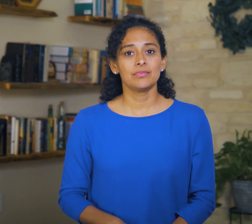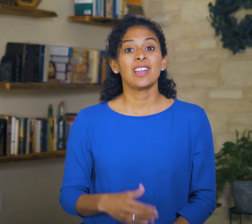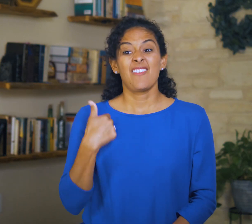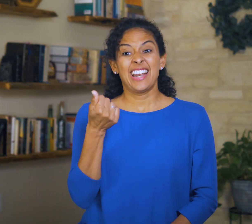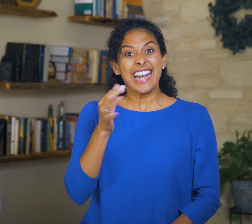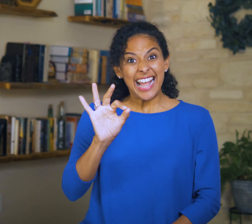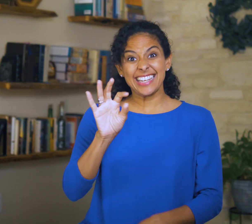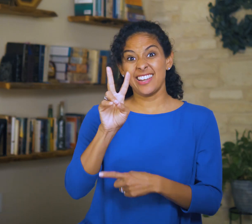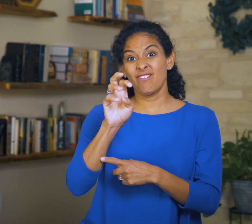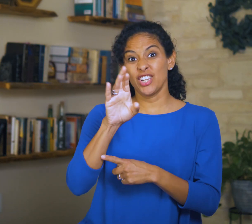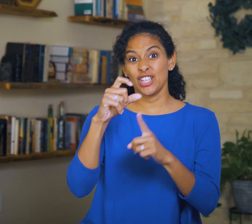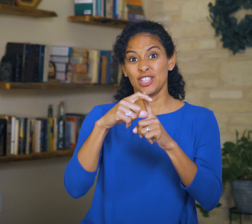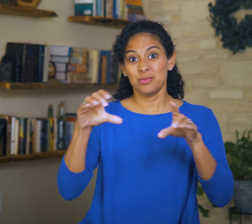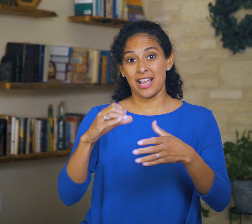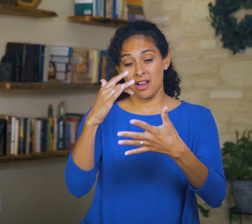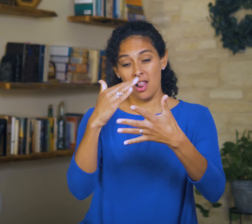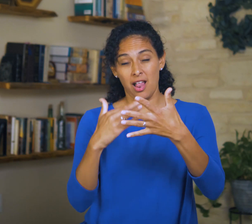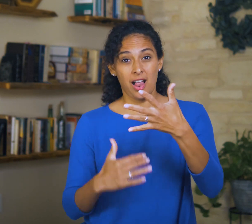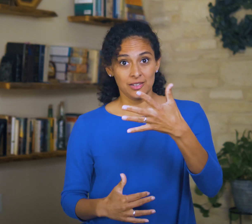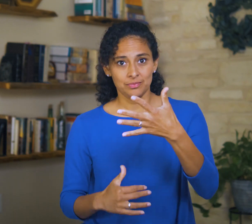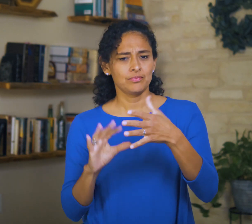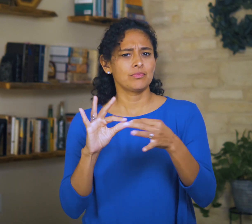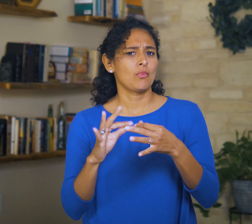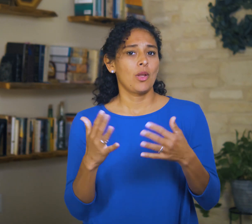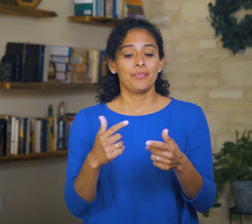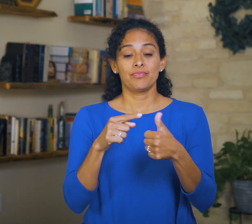He includes 19 verbs when describing what He did for her: